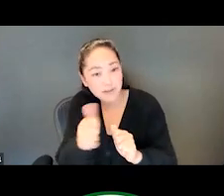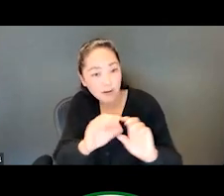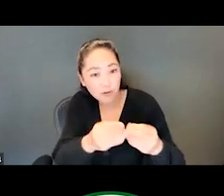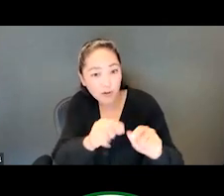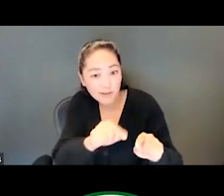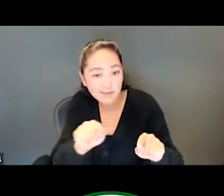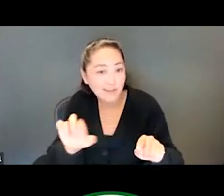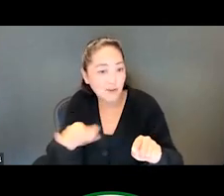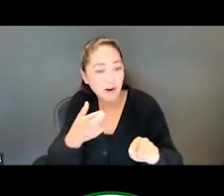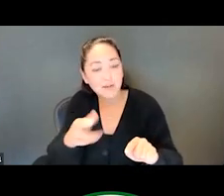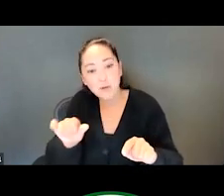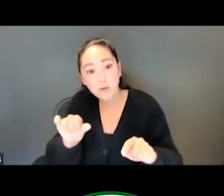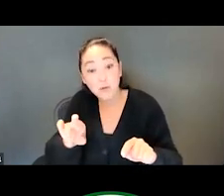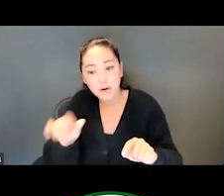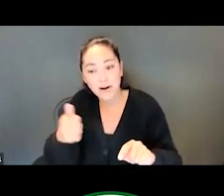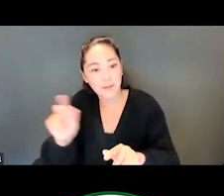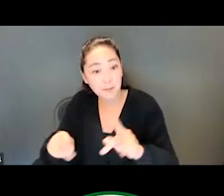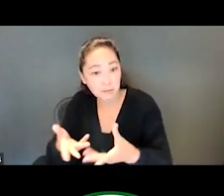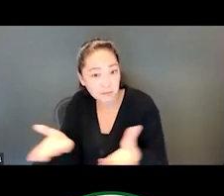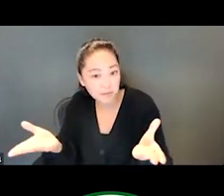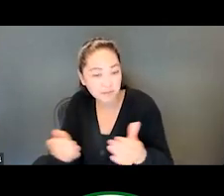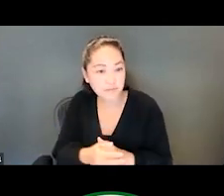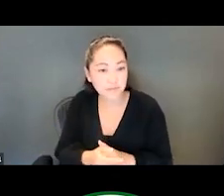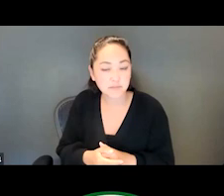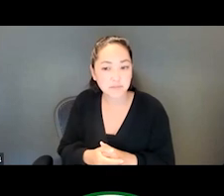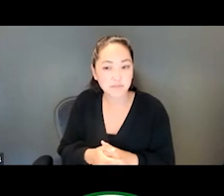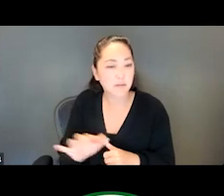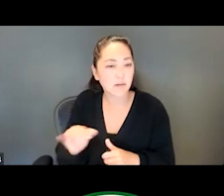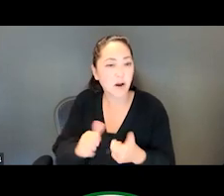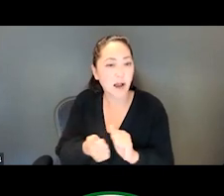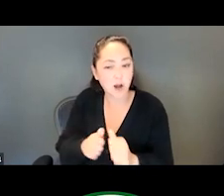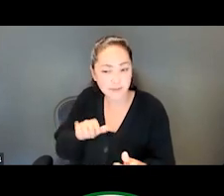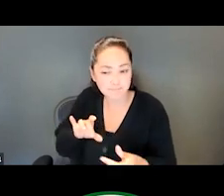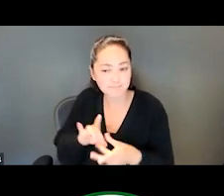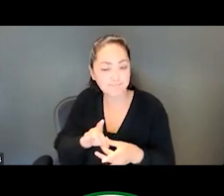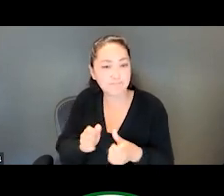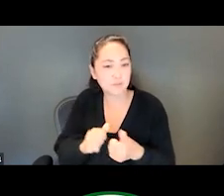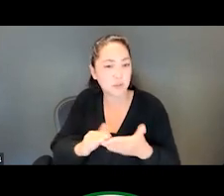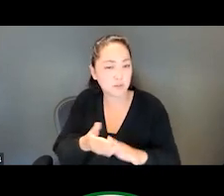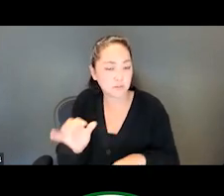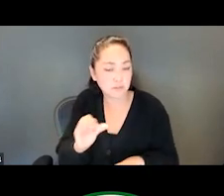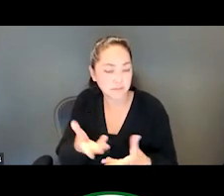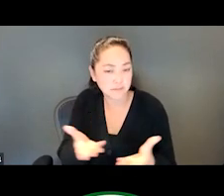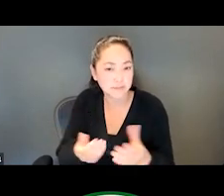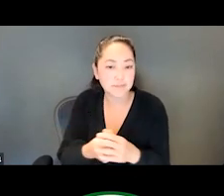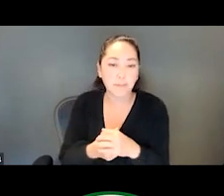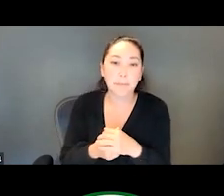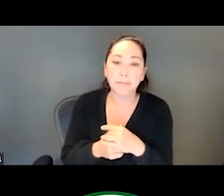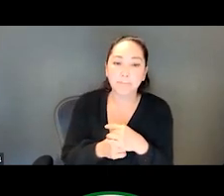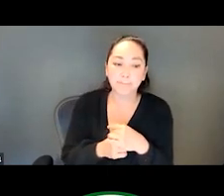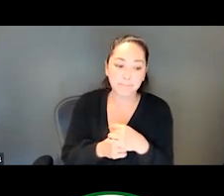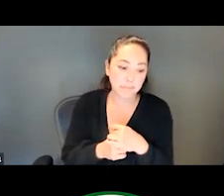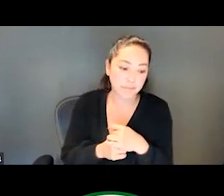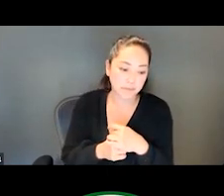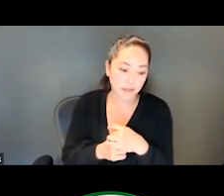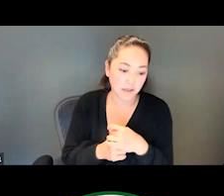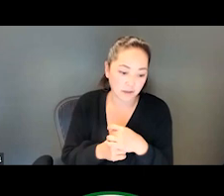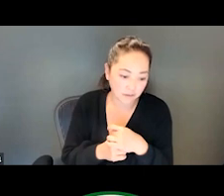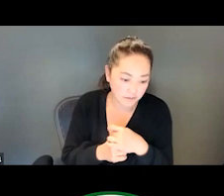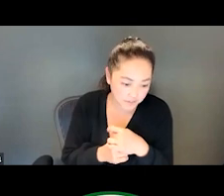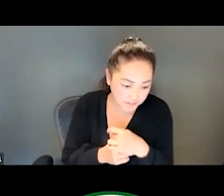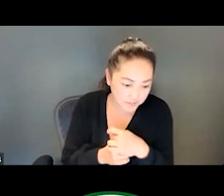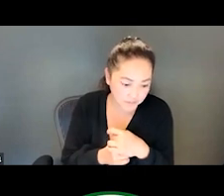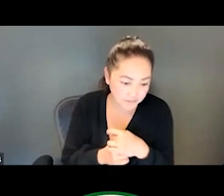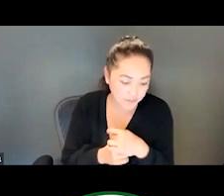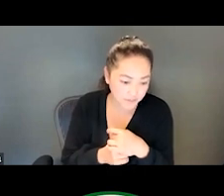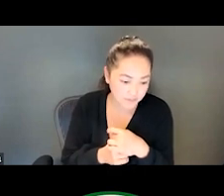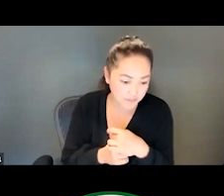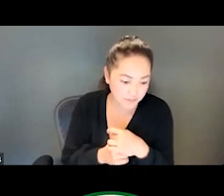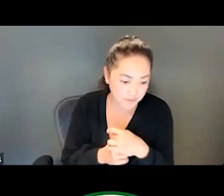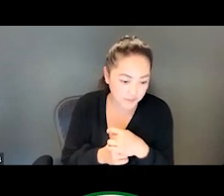Hello, not here. If I may start first. Thank you for the question.